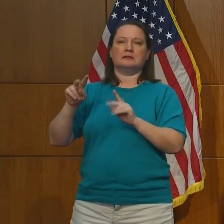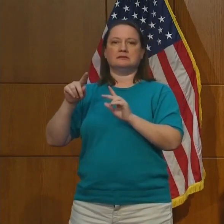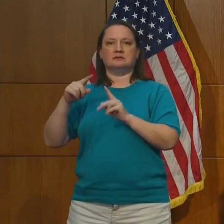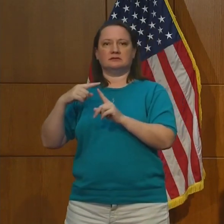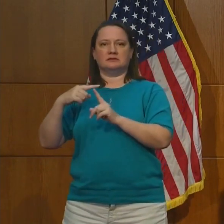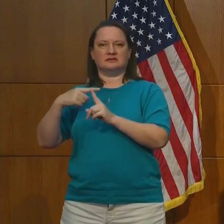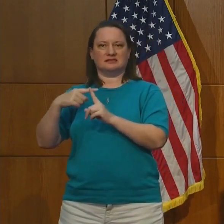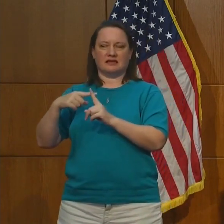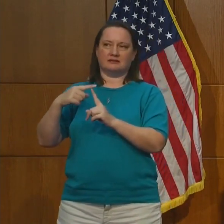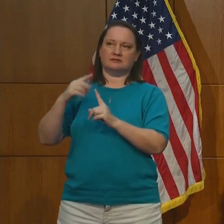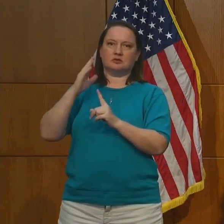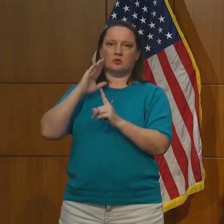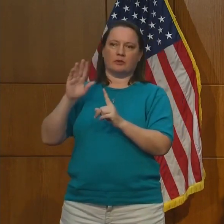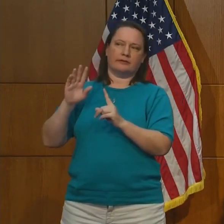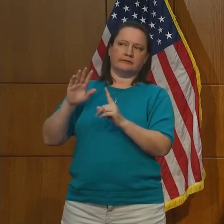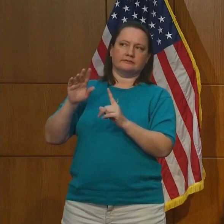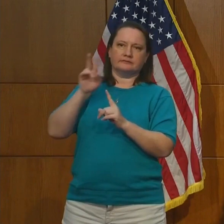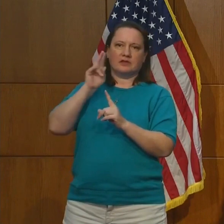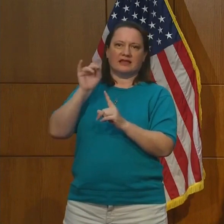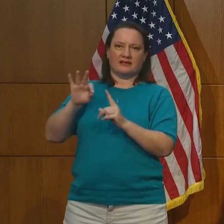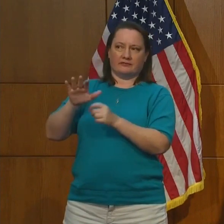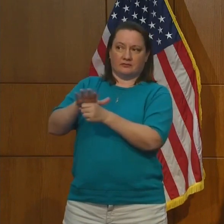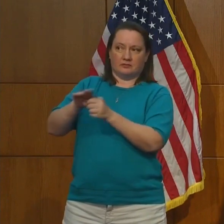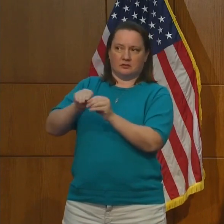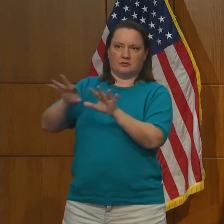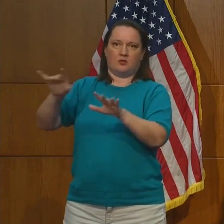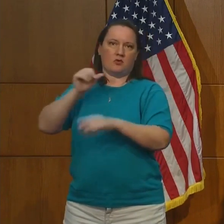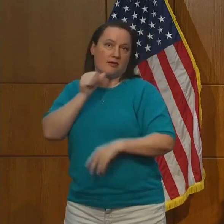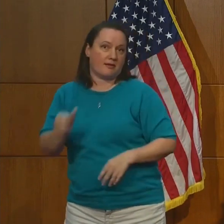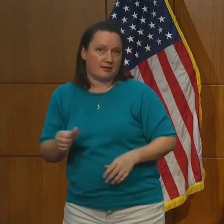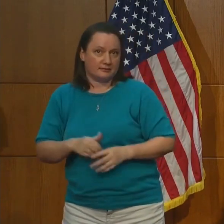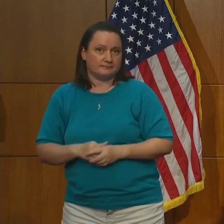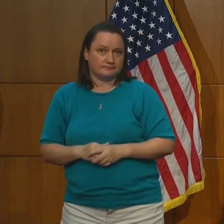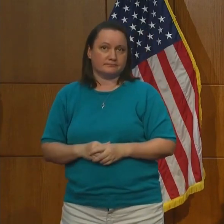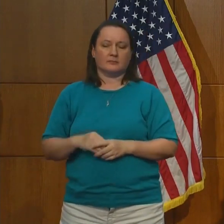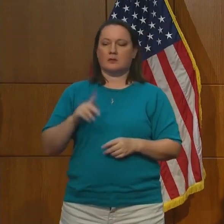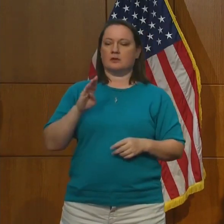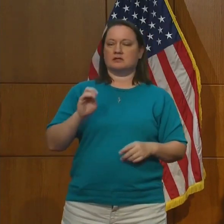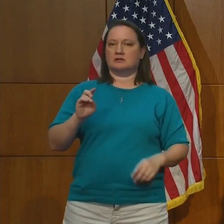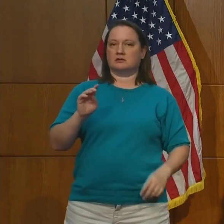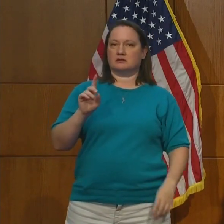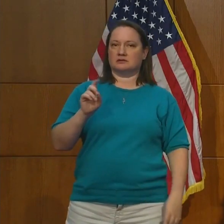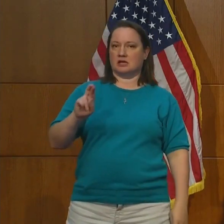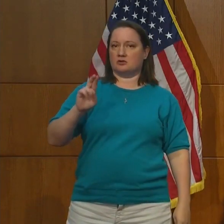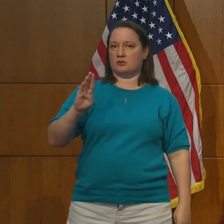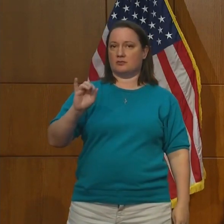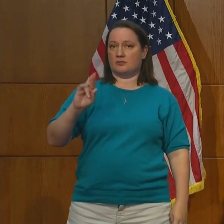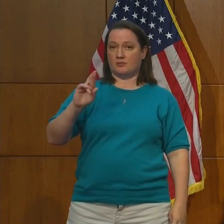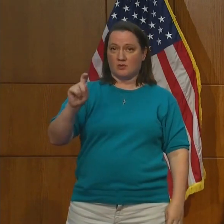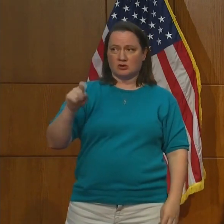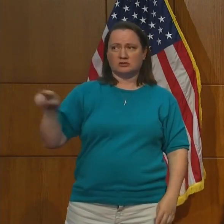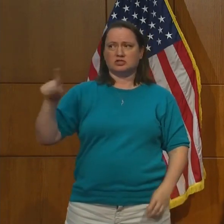EXAMPLE IN A DAY. ALL A COLLEGE. WE HAD A GREAT DISCUSSION NOW WITH DR BROOKS- I THINK THAT